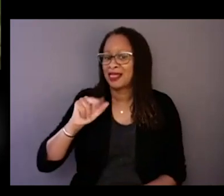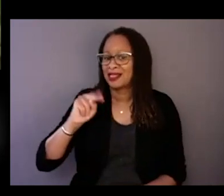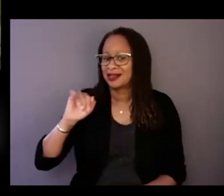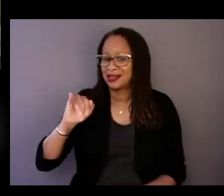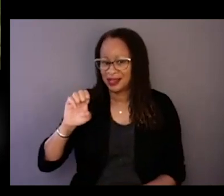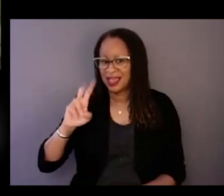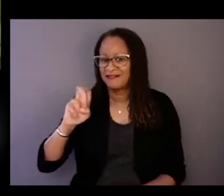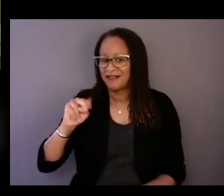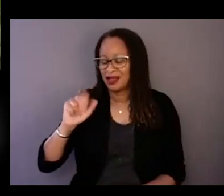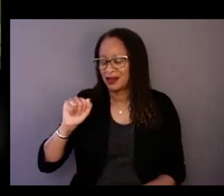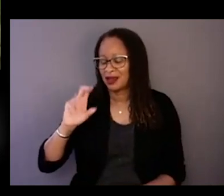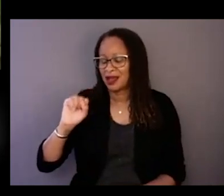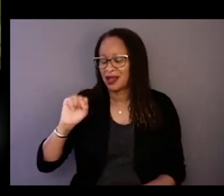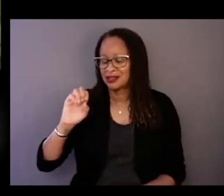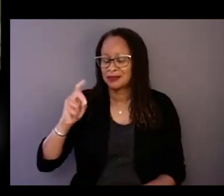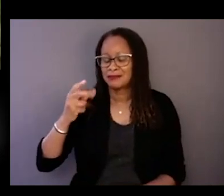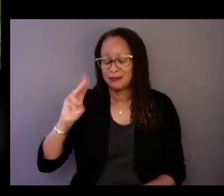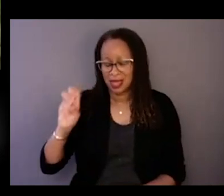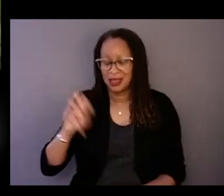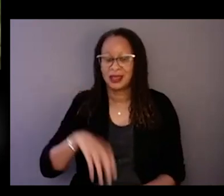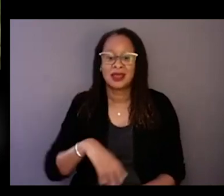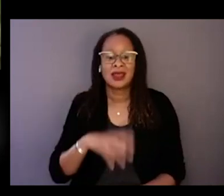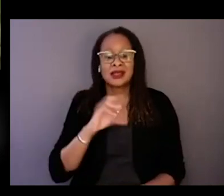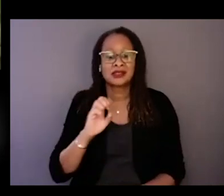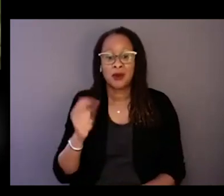who helped us find people as well. So it was always women calling people